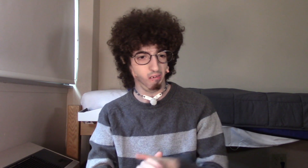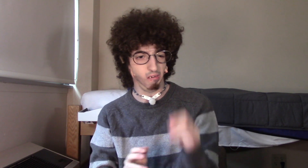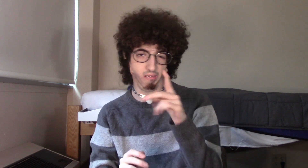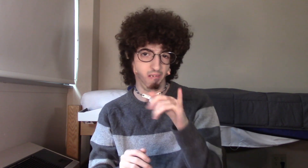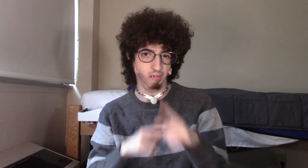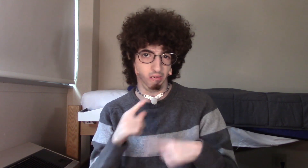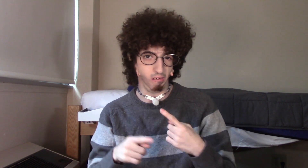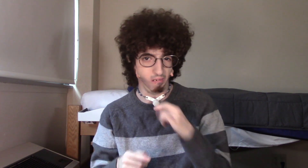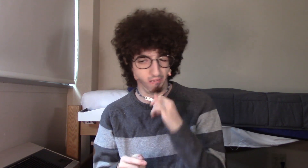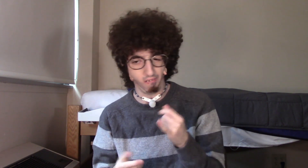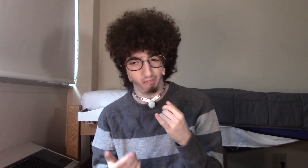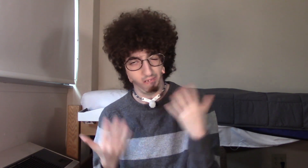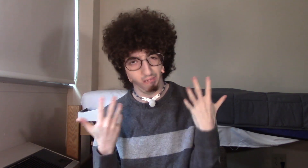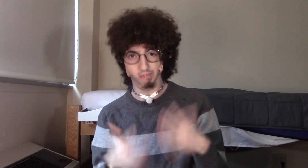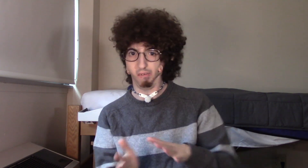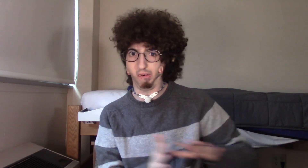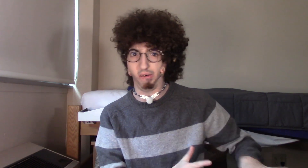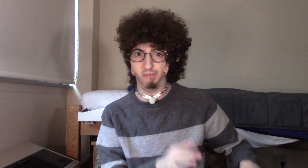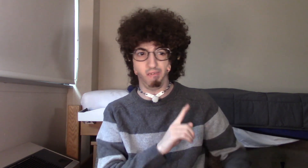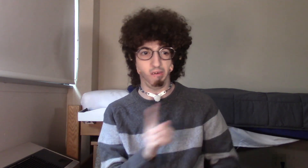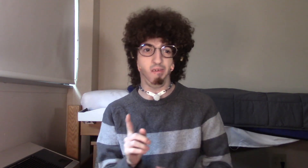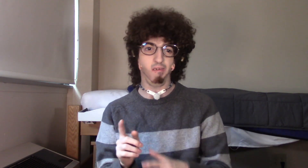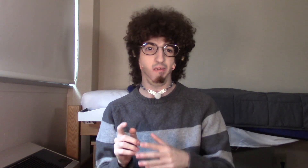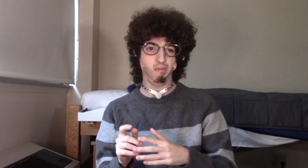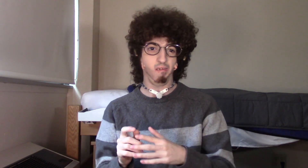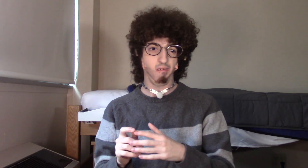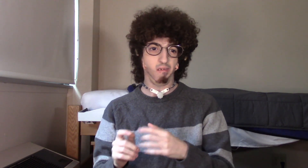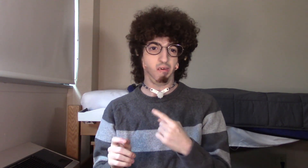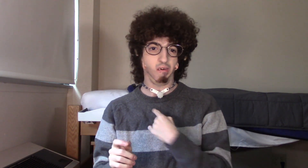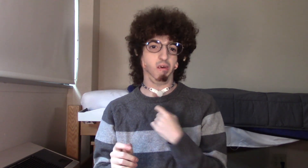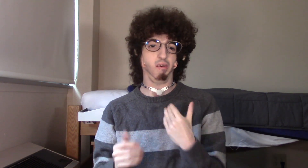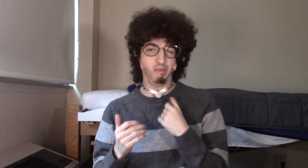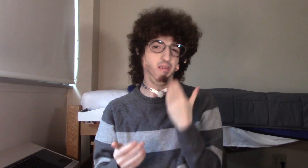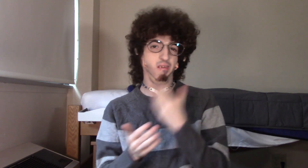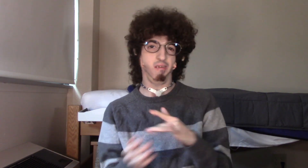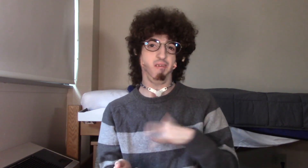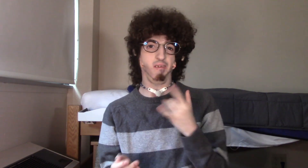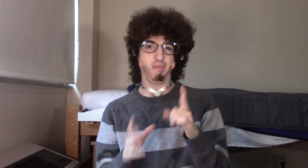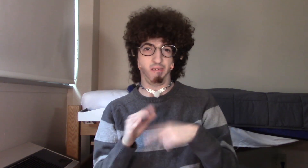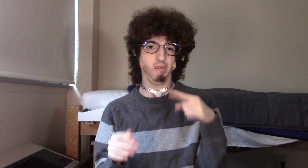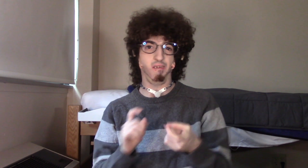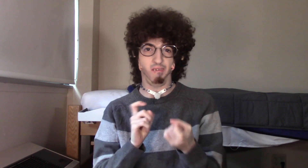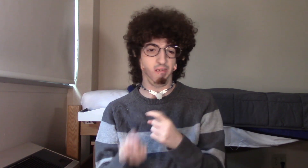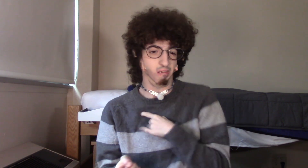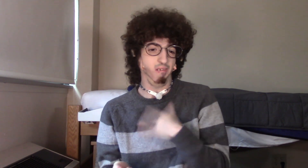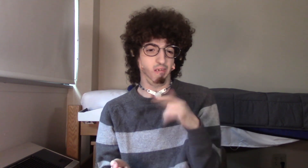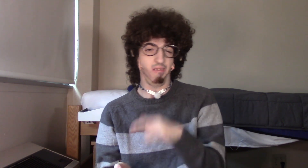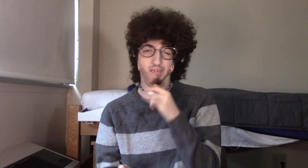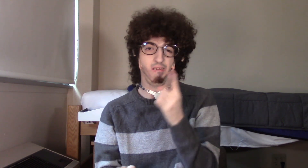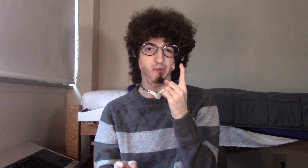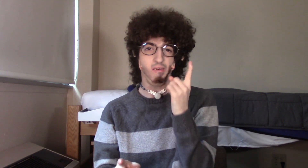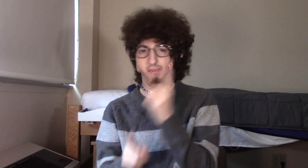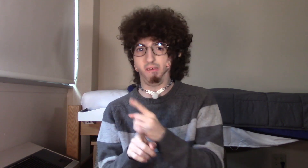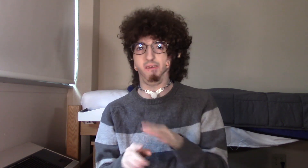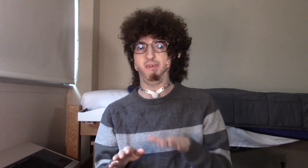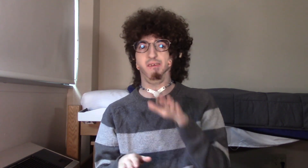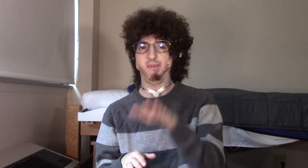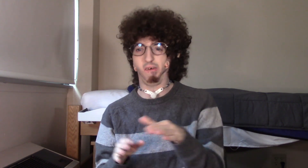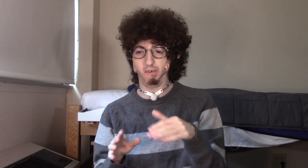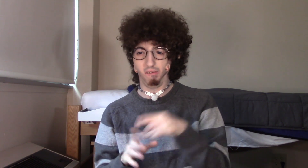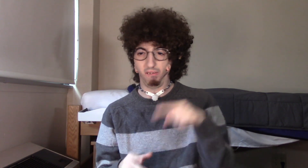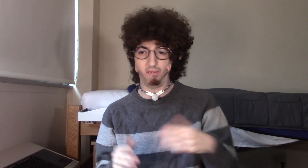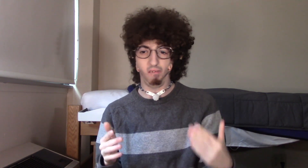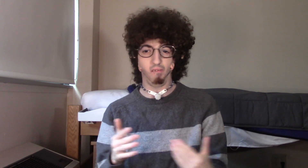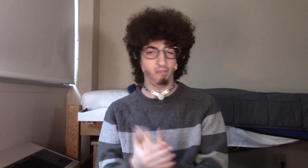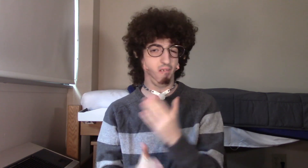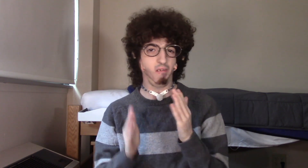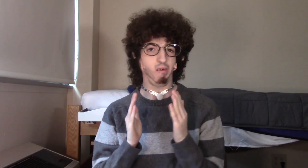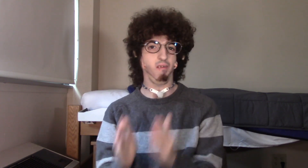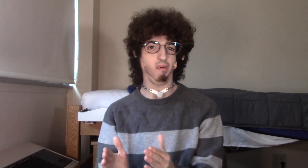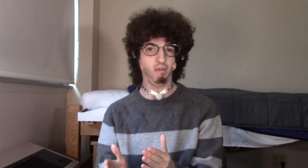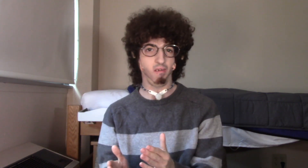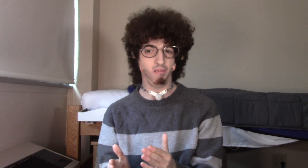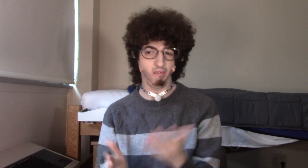Andy Signs is done, but I have a good feeling about this change. I feel this the right step in this new direction.